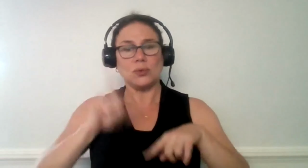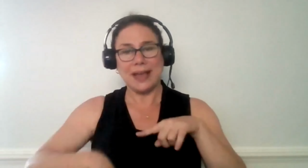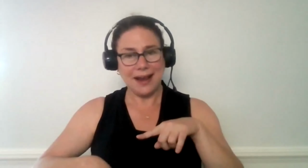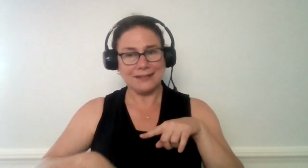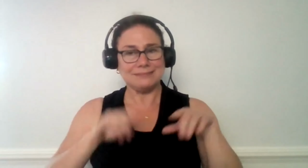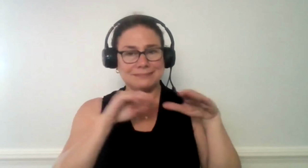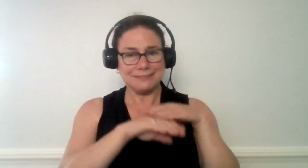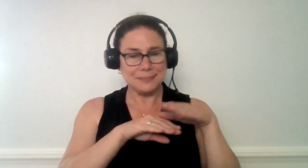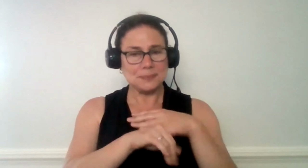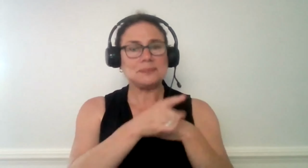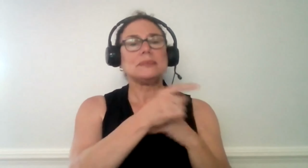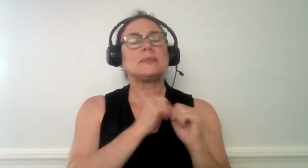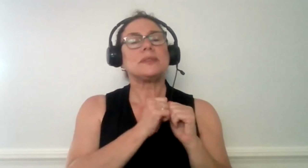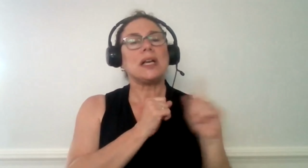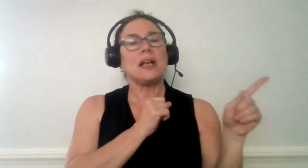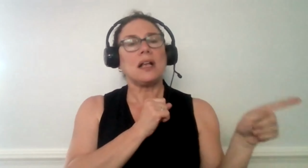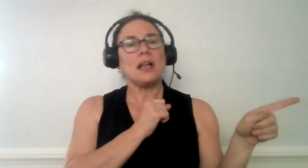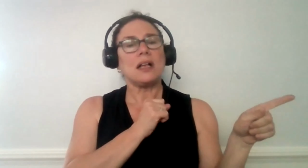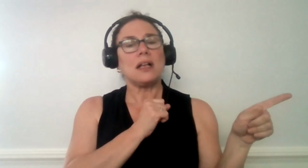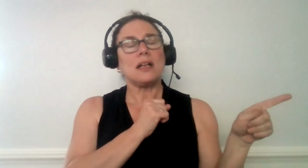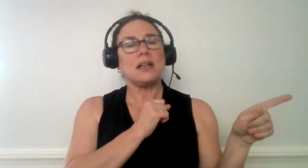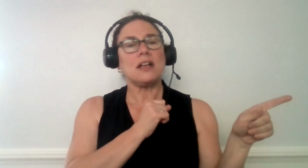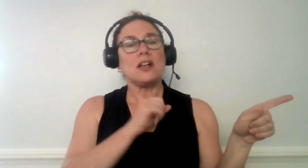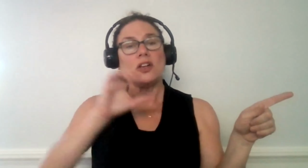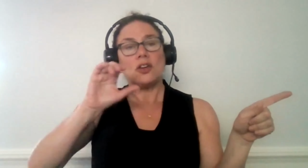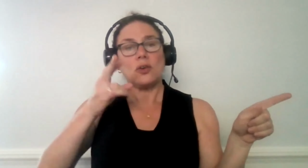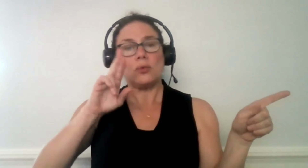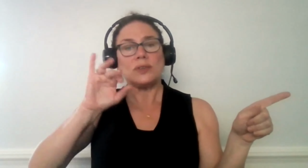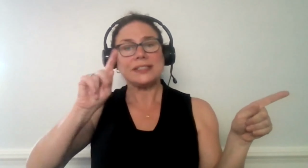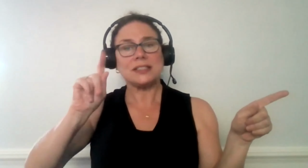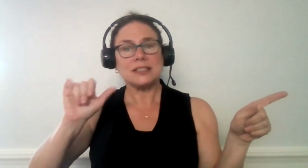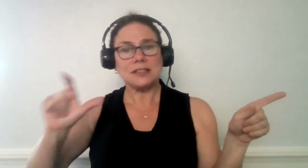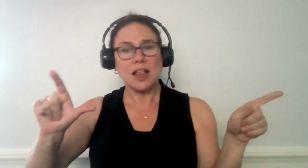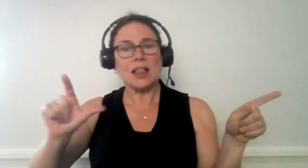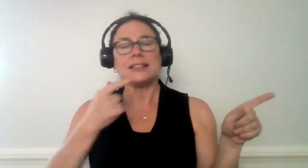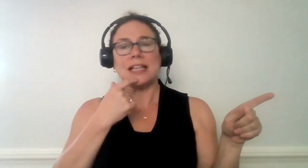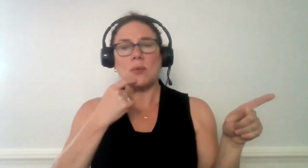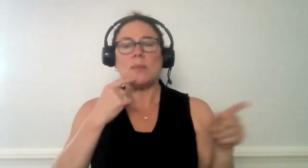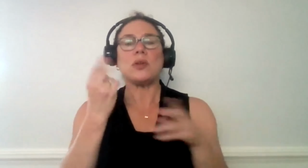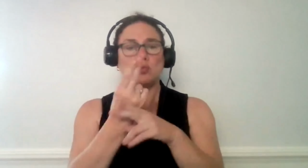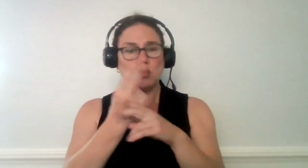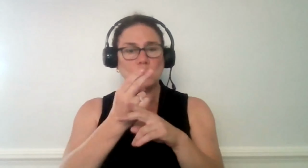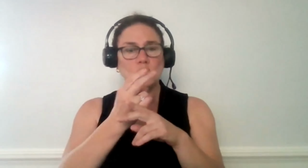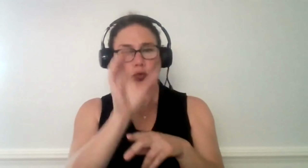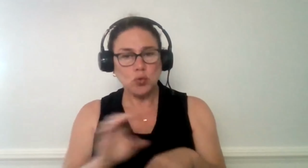Rachael Hu: Crystal asked, "With an increase in using Zoom for large meetings, some of which